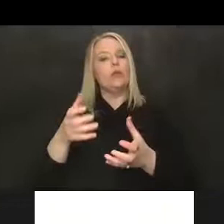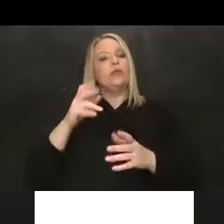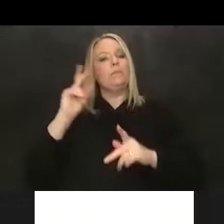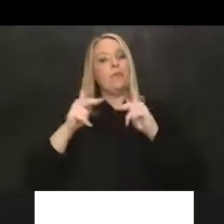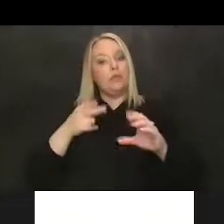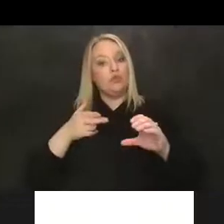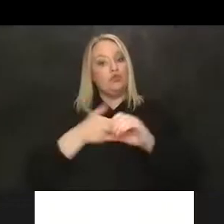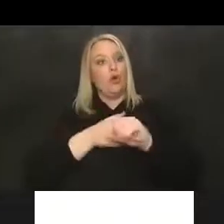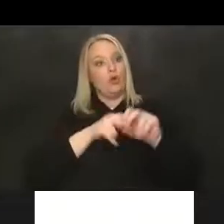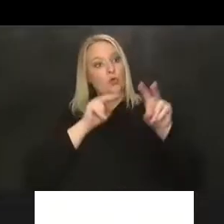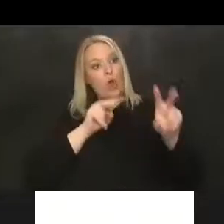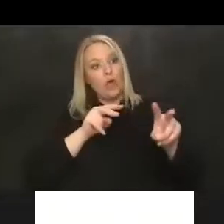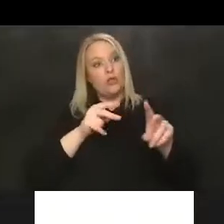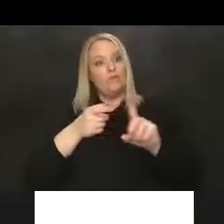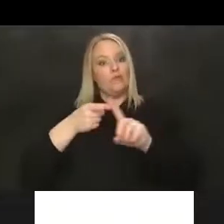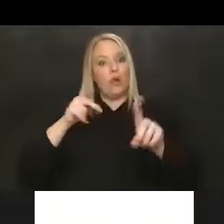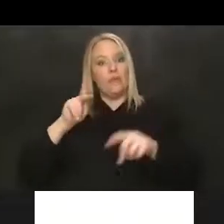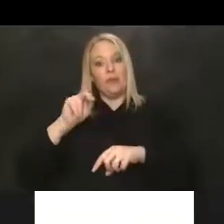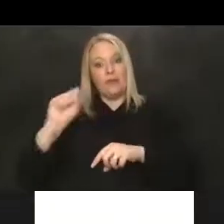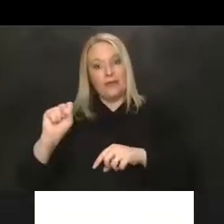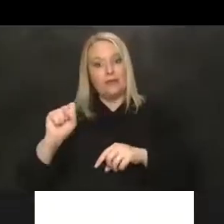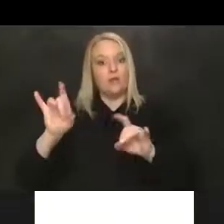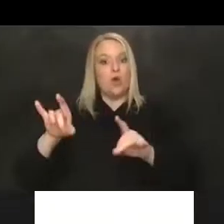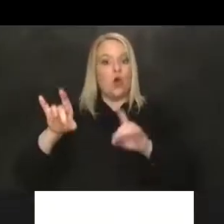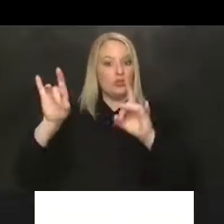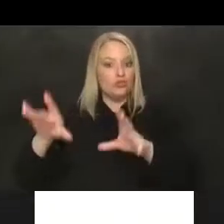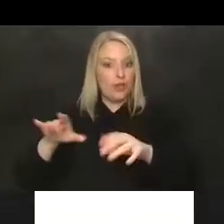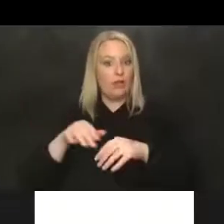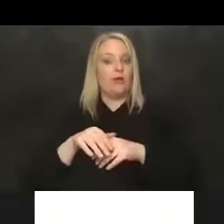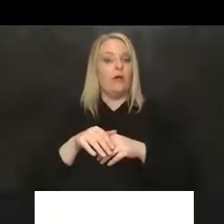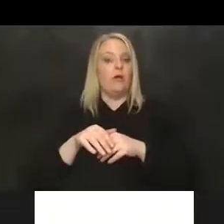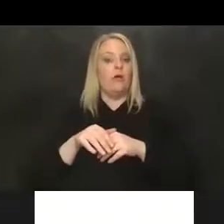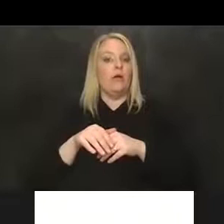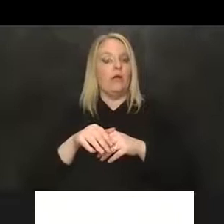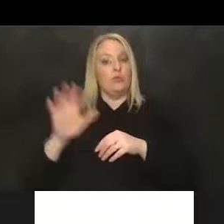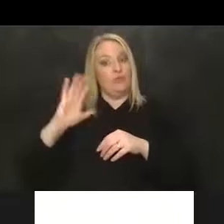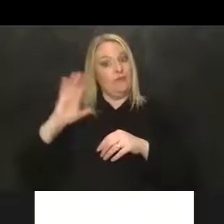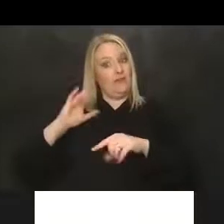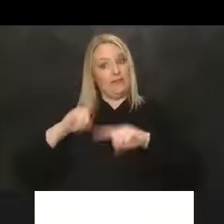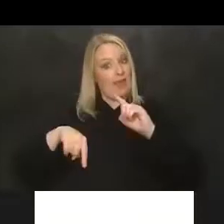you know, Kansas, from Australia, who wouldn't have normally been able to see the show.